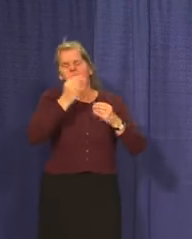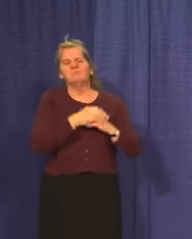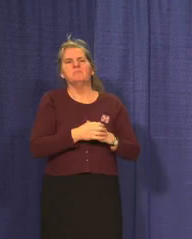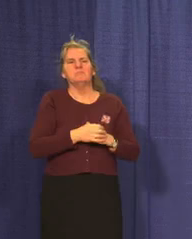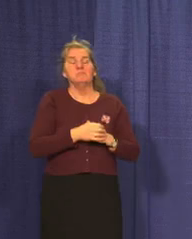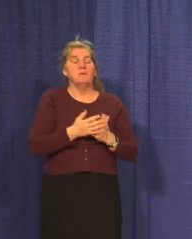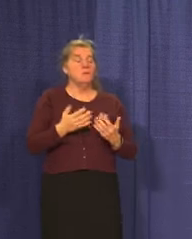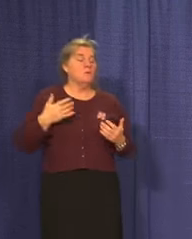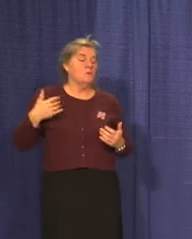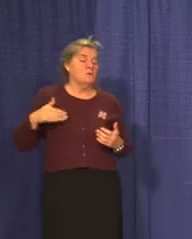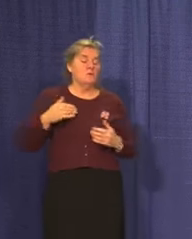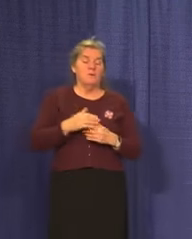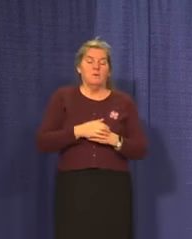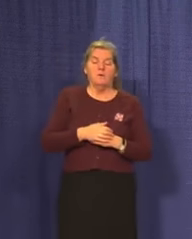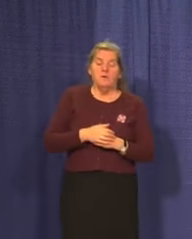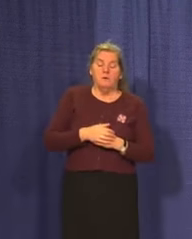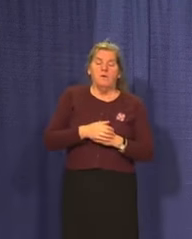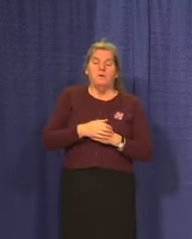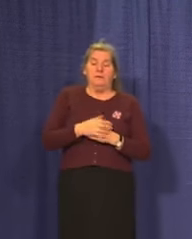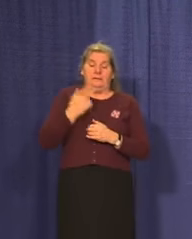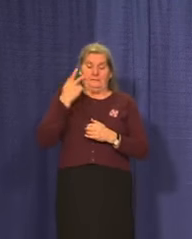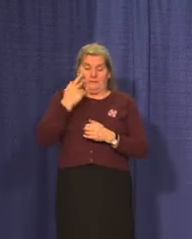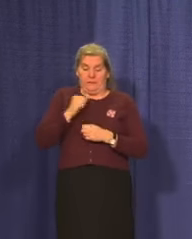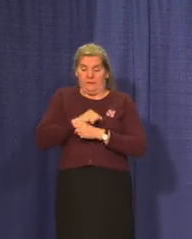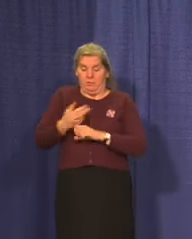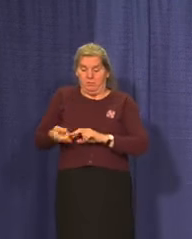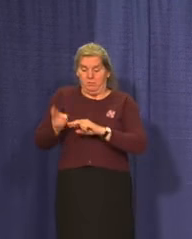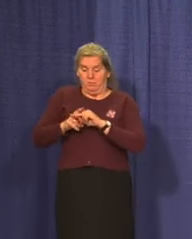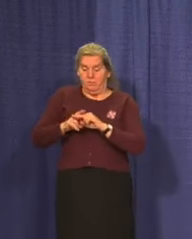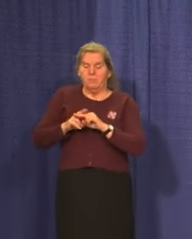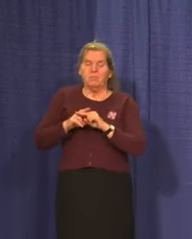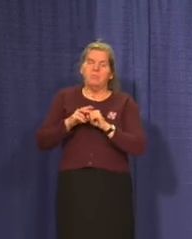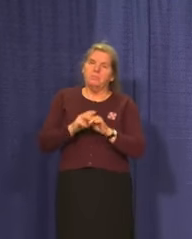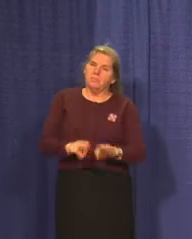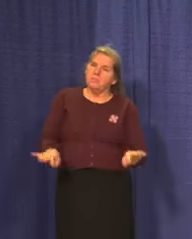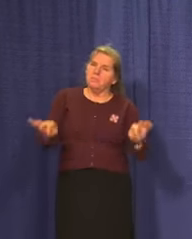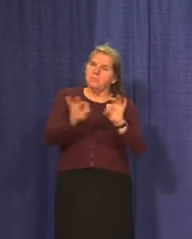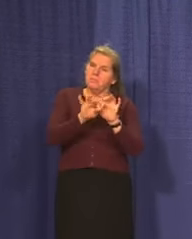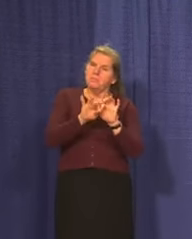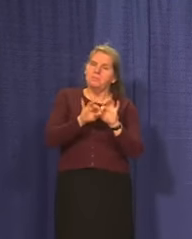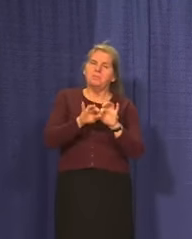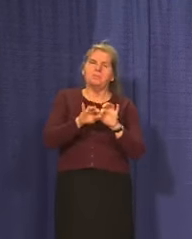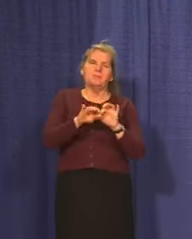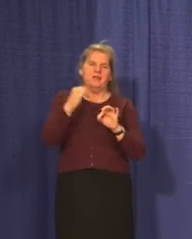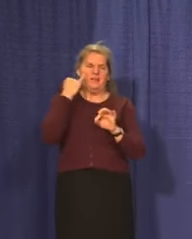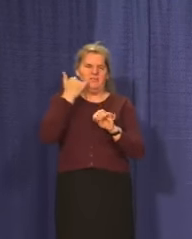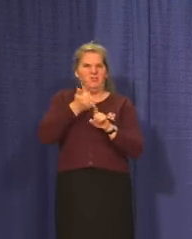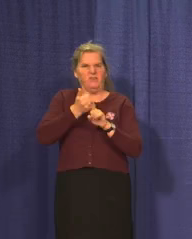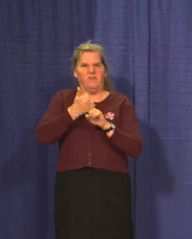MORE, AS WE SEE RISING CASES, HOW IMPORTANT IT IS TO STAY HOME AND SELF ISOLATE AND ARRANGE FOR TESTING WHEN YOU ARE FEELING